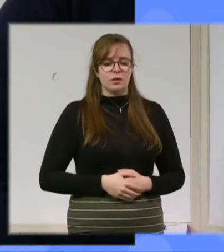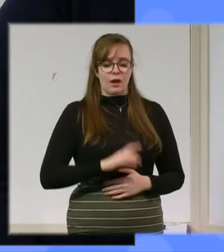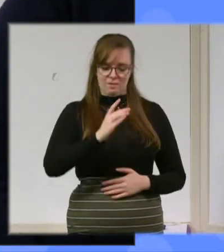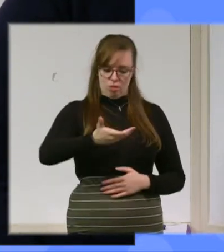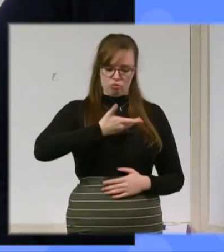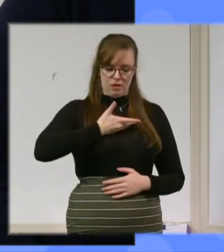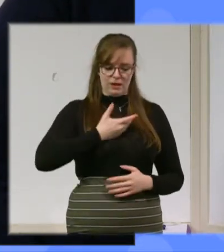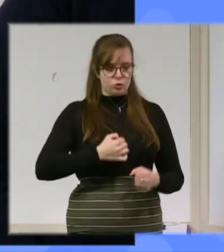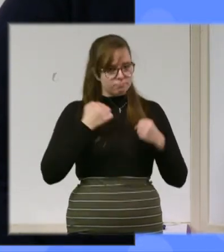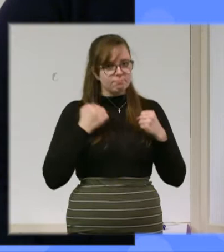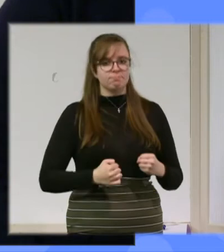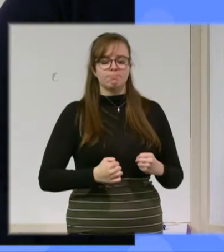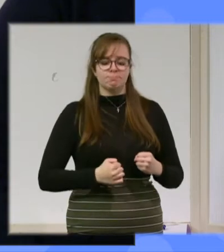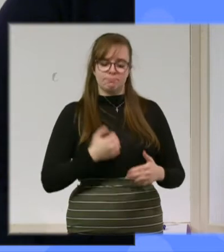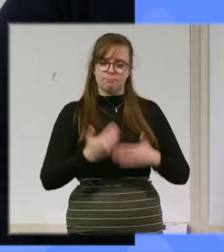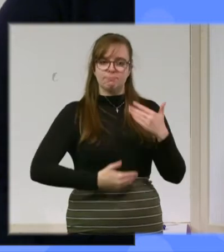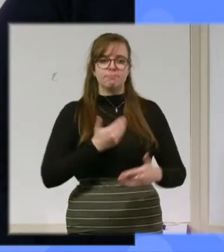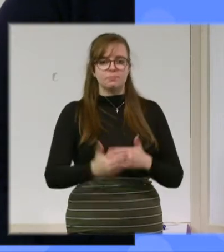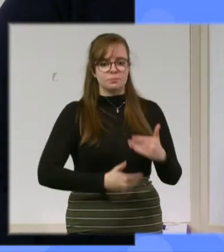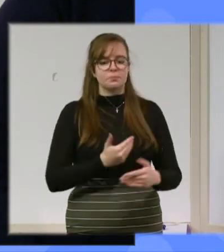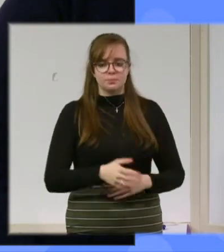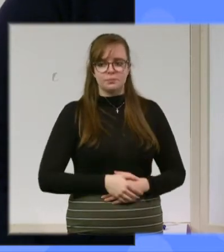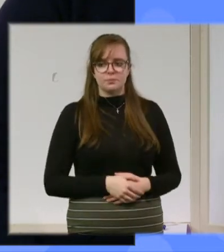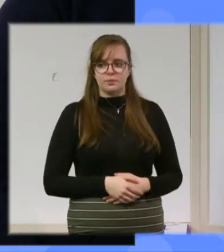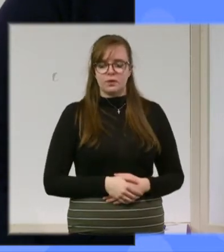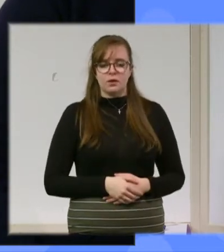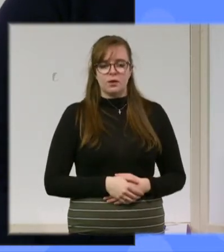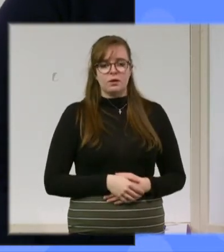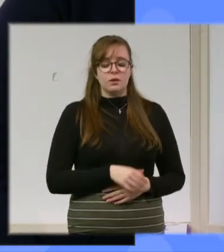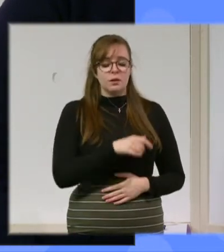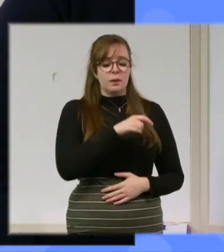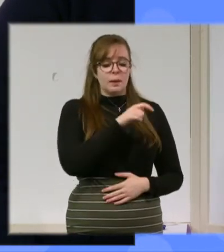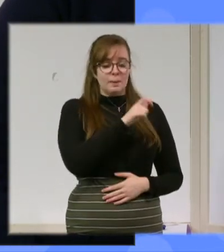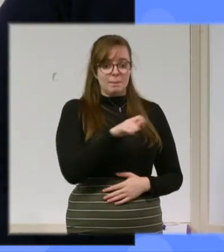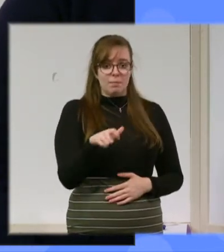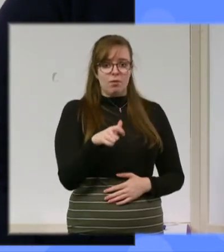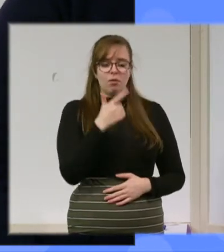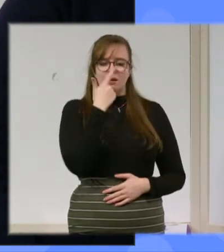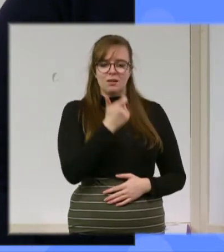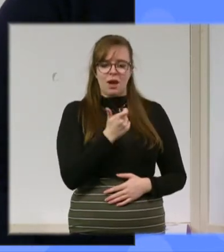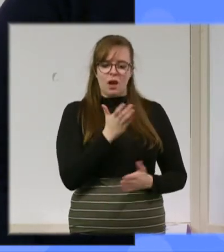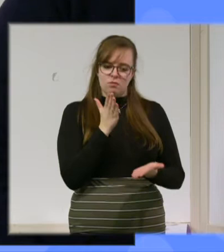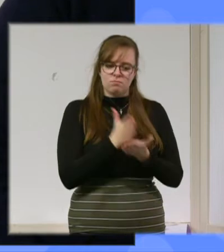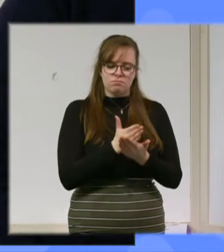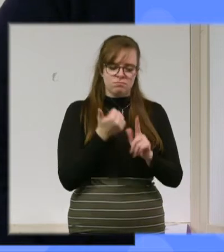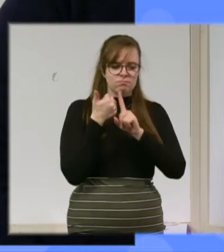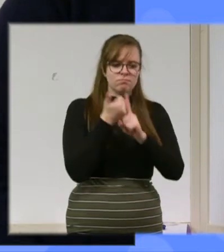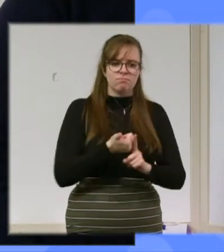their guns and people can absolutely advocate and do everything to advance